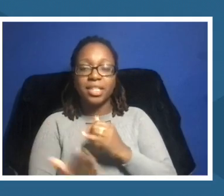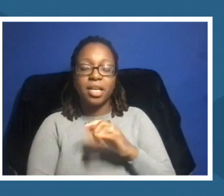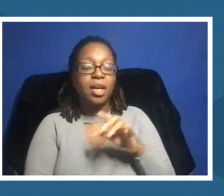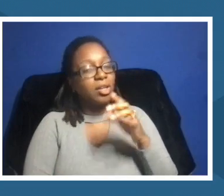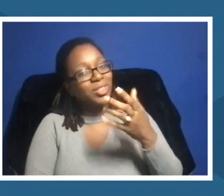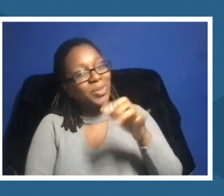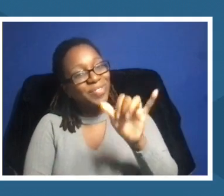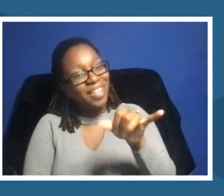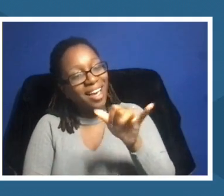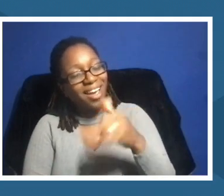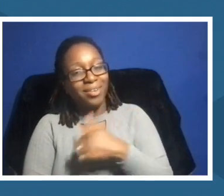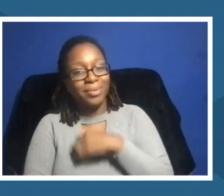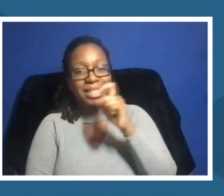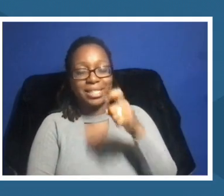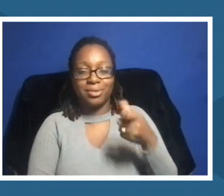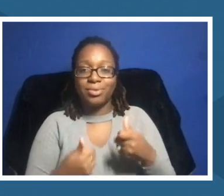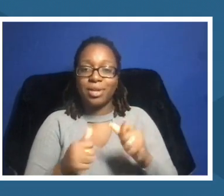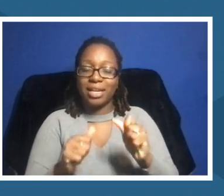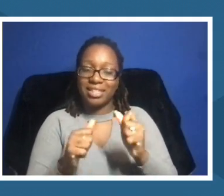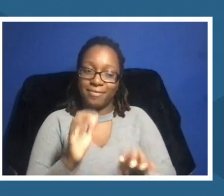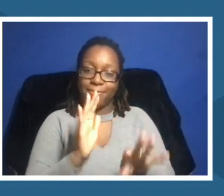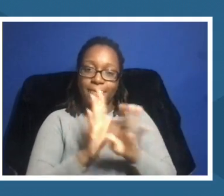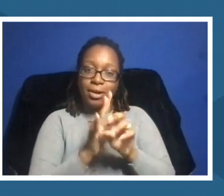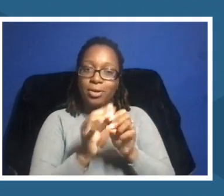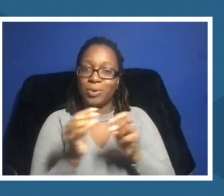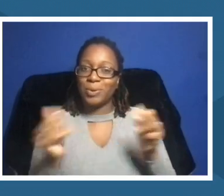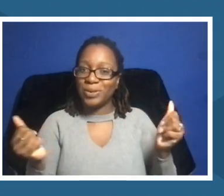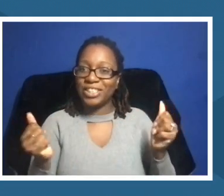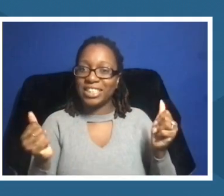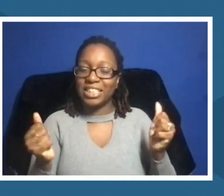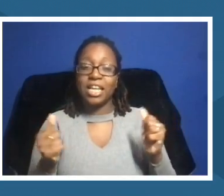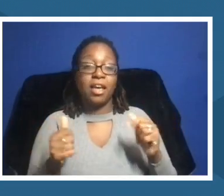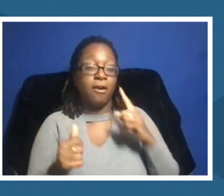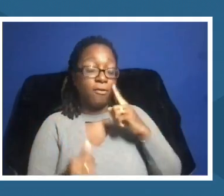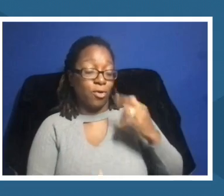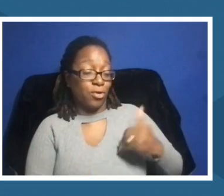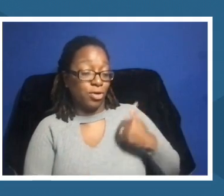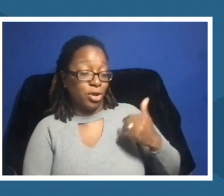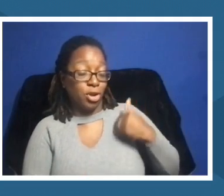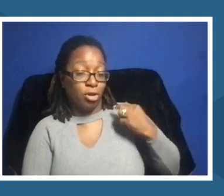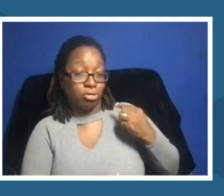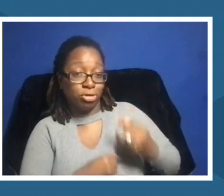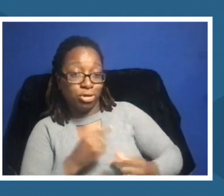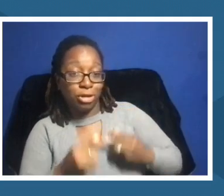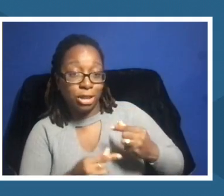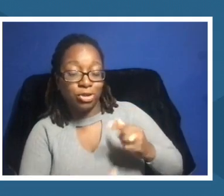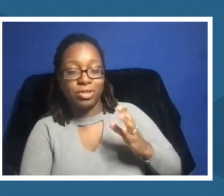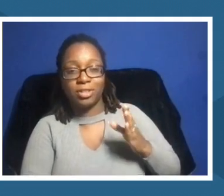towards finding solutions for so that for these young generations and the